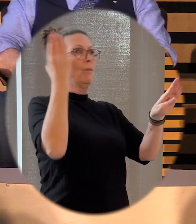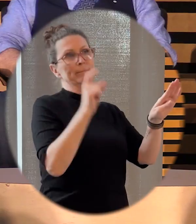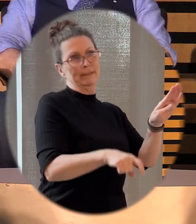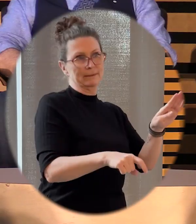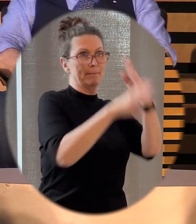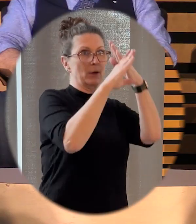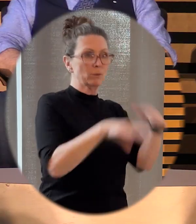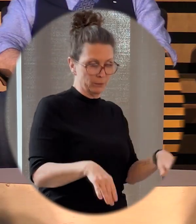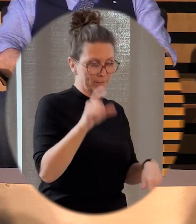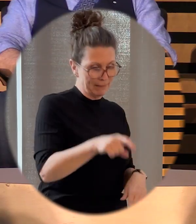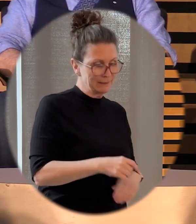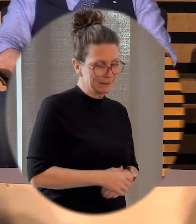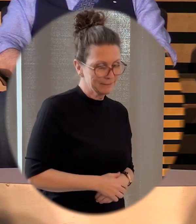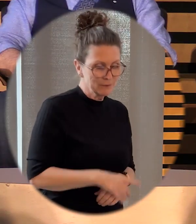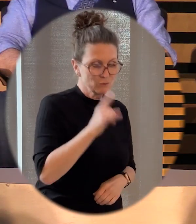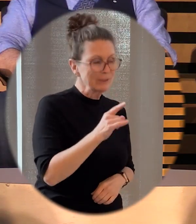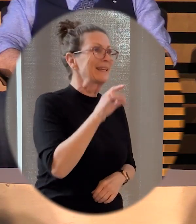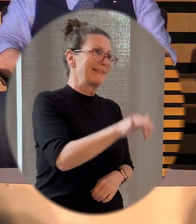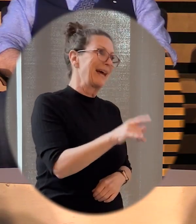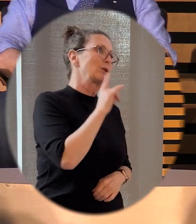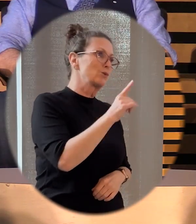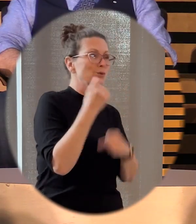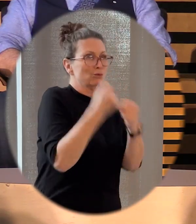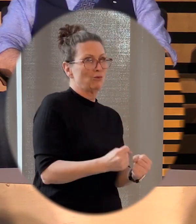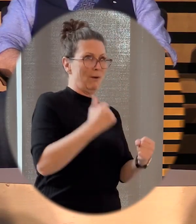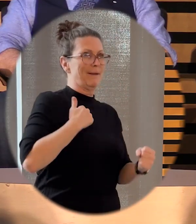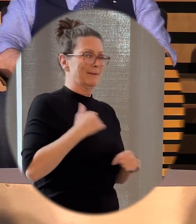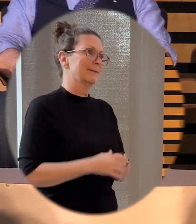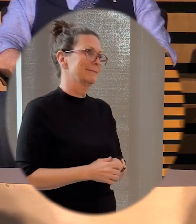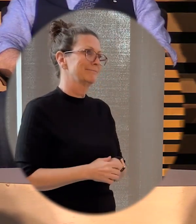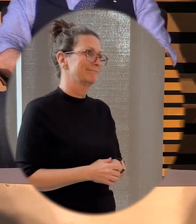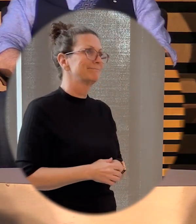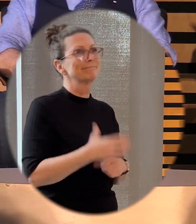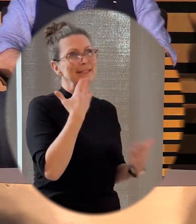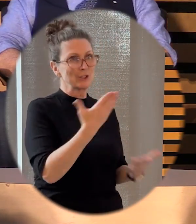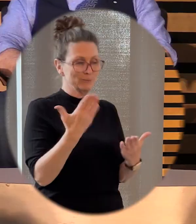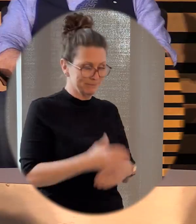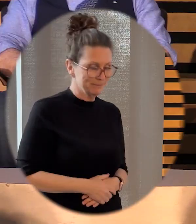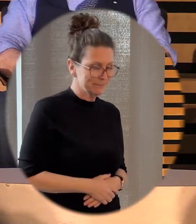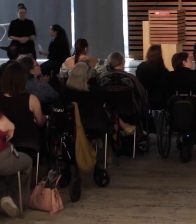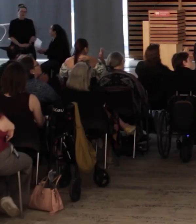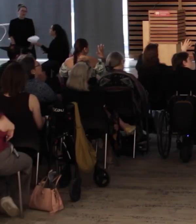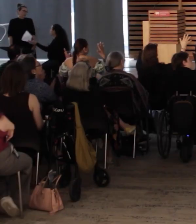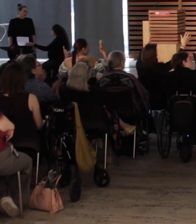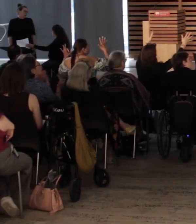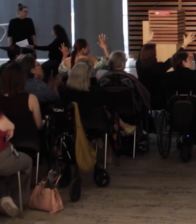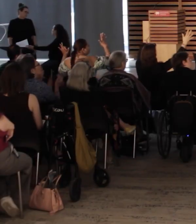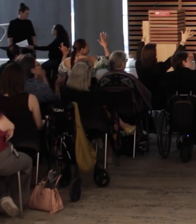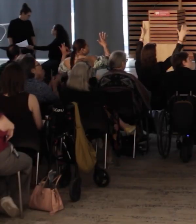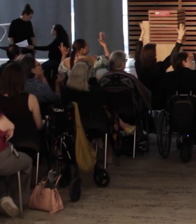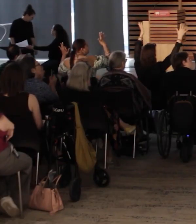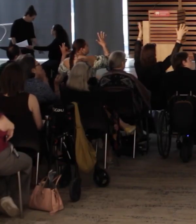possibility and truly that would make us a strong nation. Hamaya, thank you. Have a good evening.